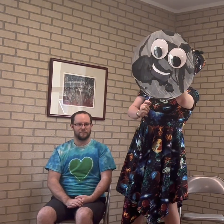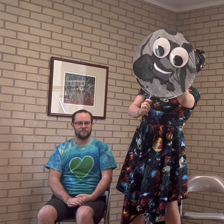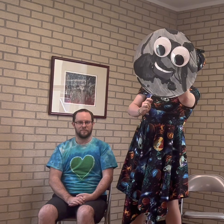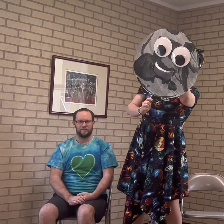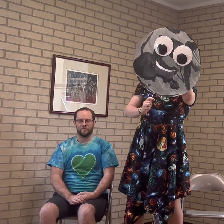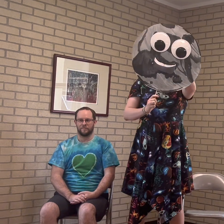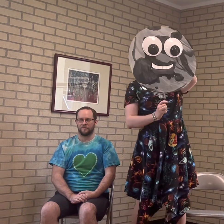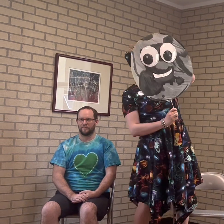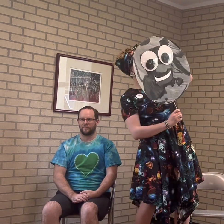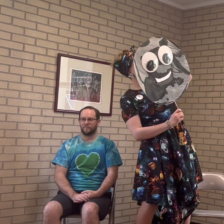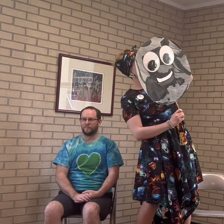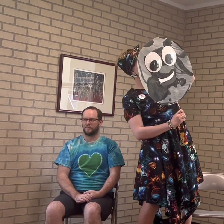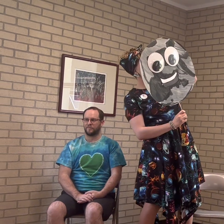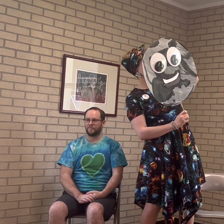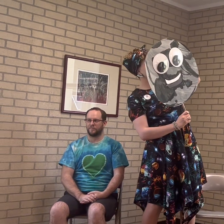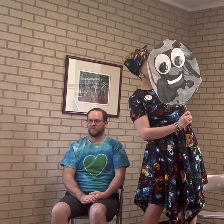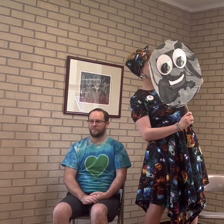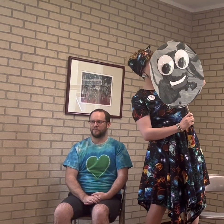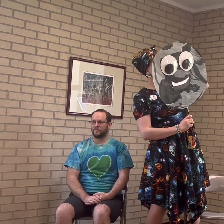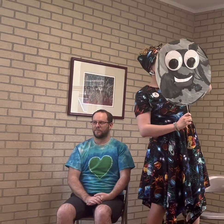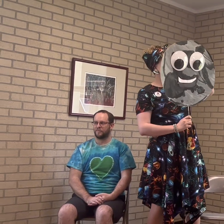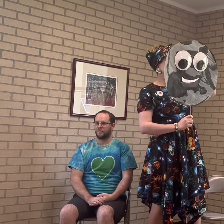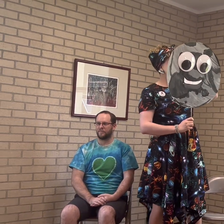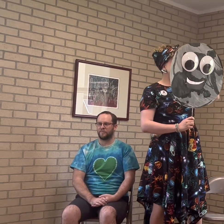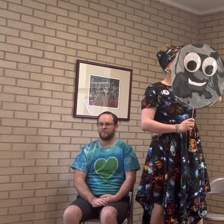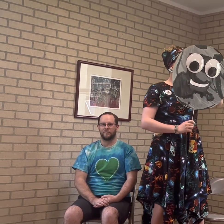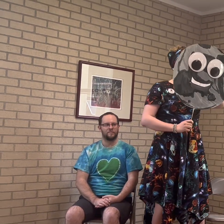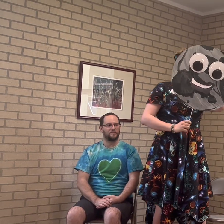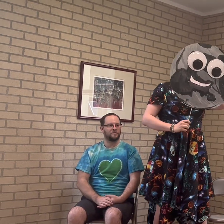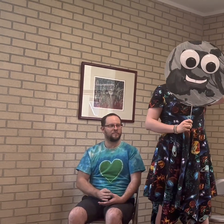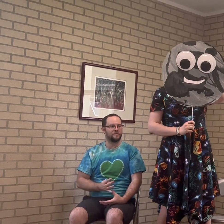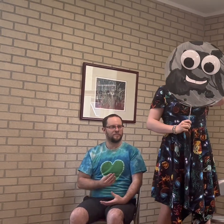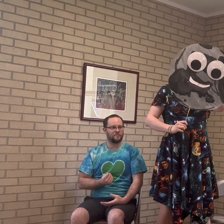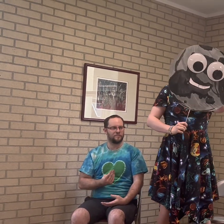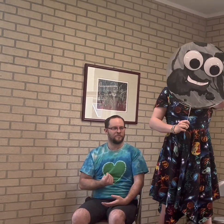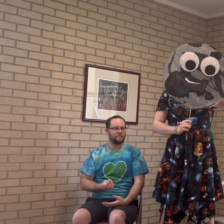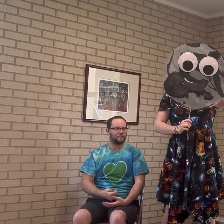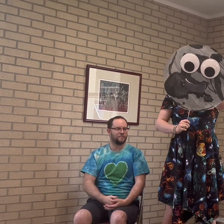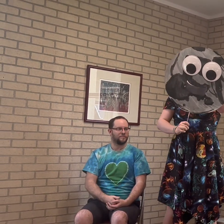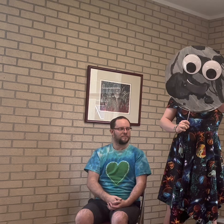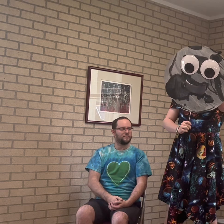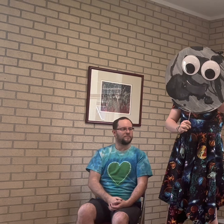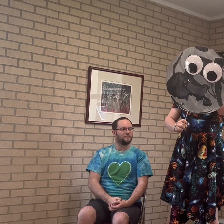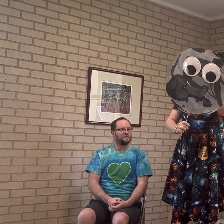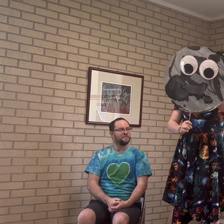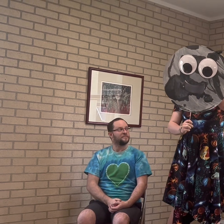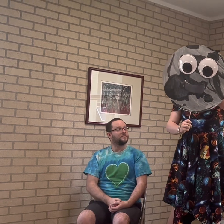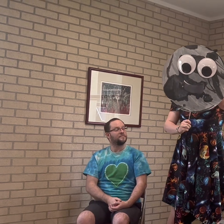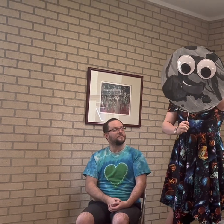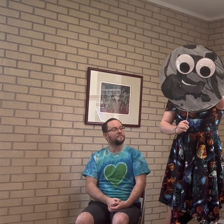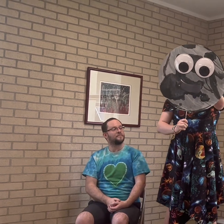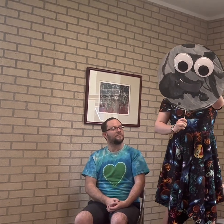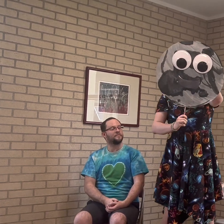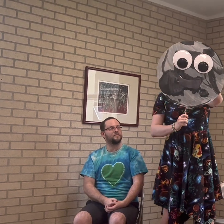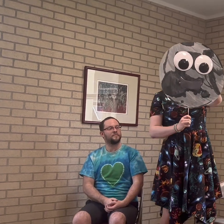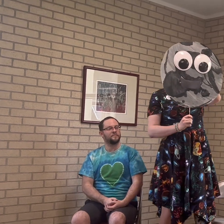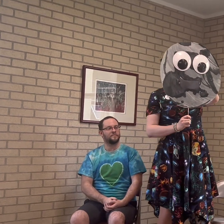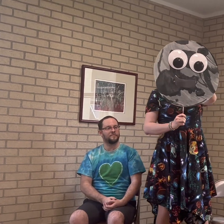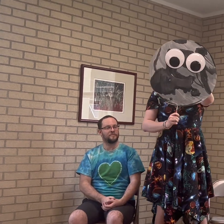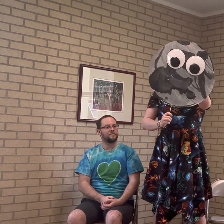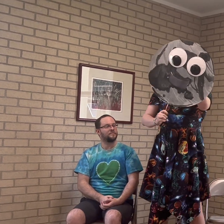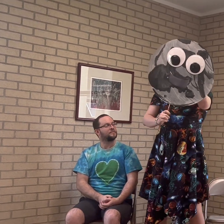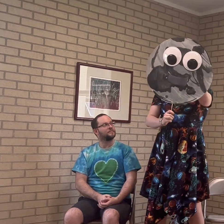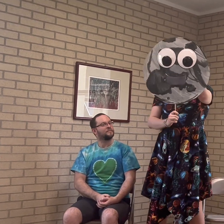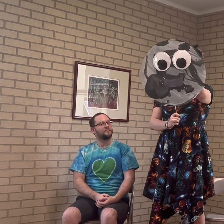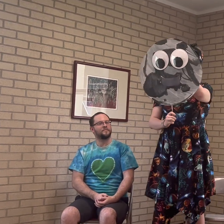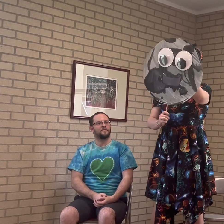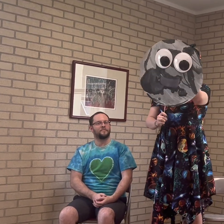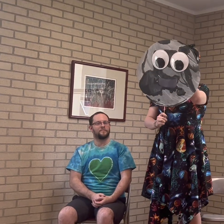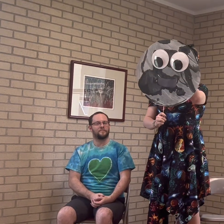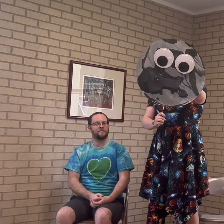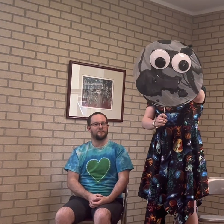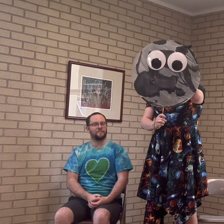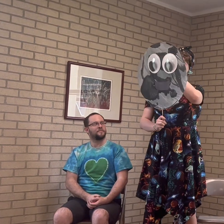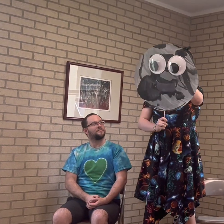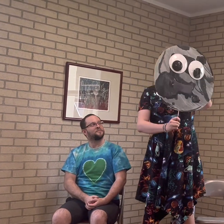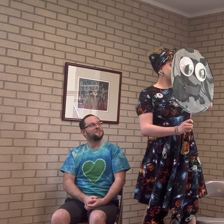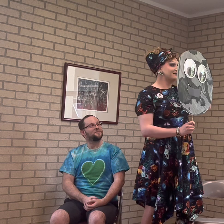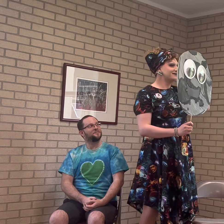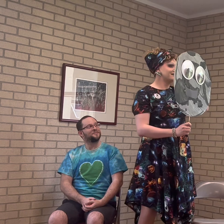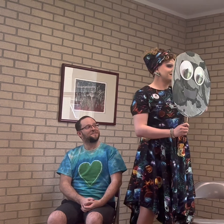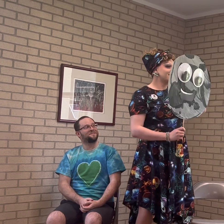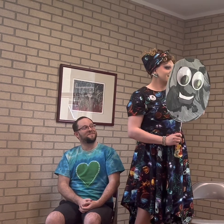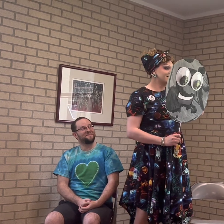Mr. Dixon {Lip-syncing}: Hey Moon! Don't be afraid. You are made up of volcanic matter.